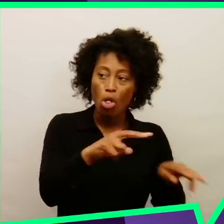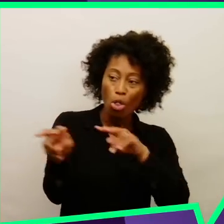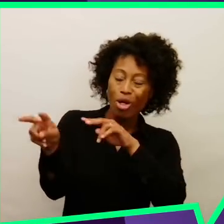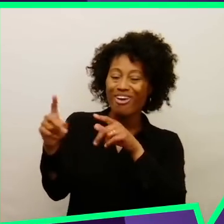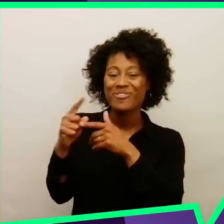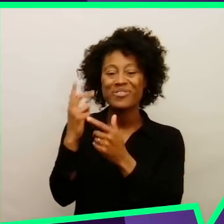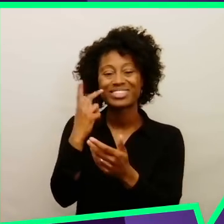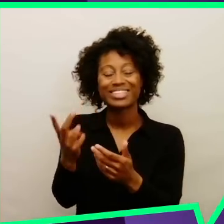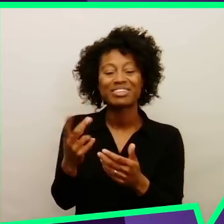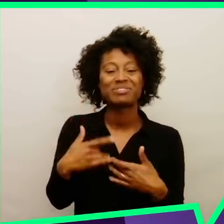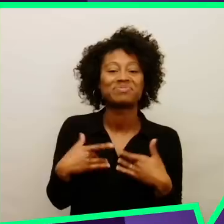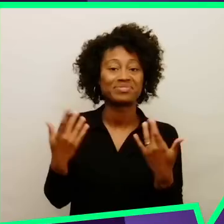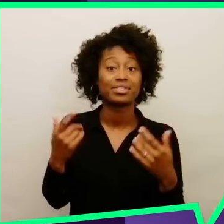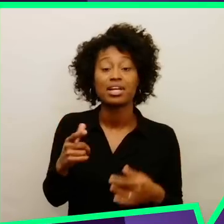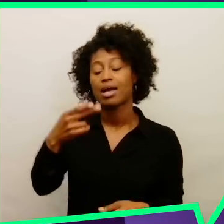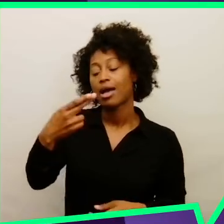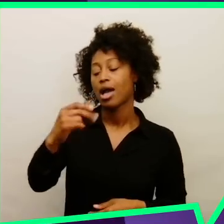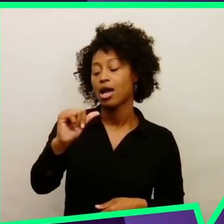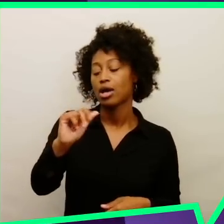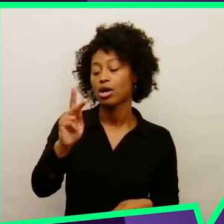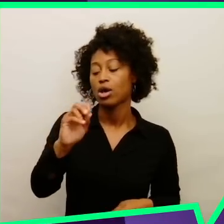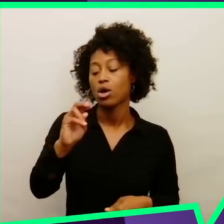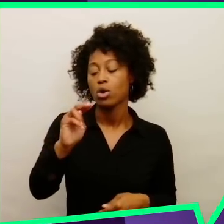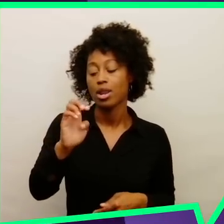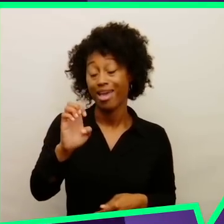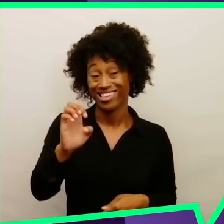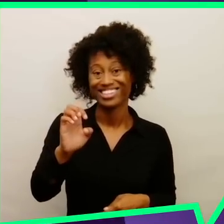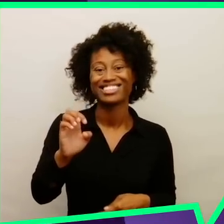OK, cool. Well, let's take a look. Let's jump right in. This is Hakone.